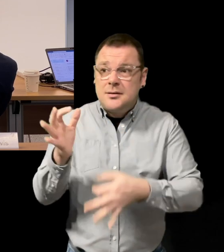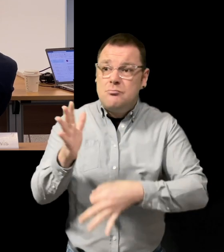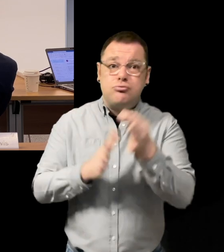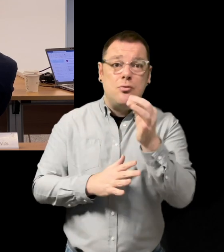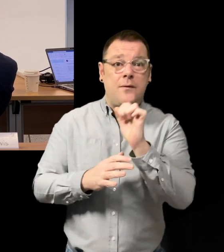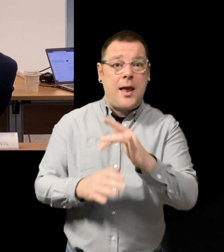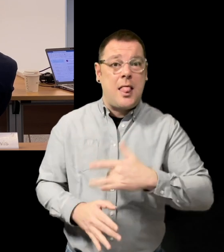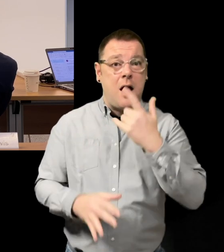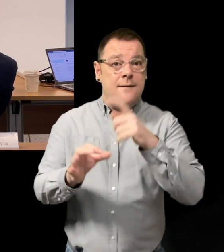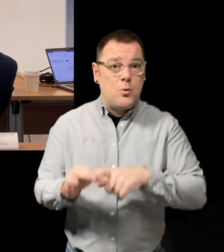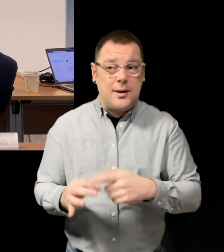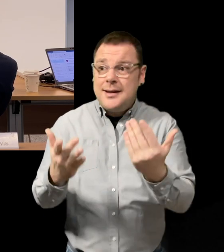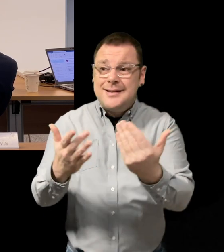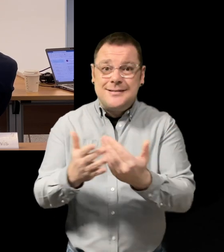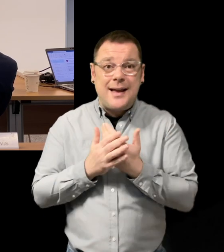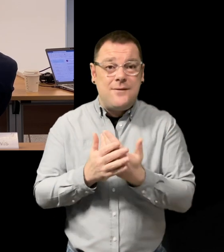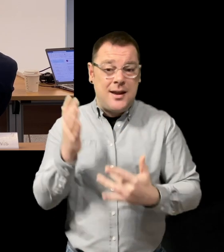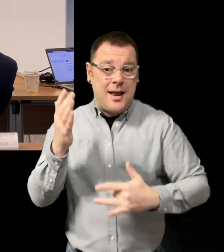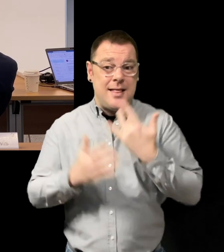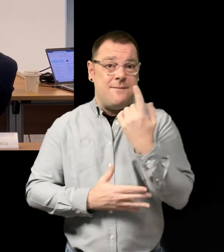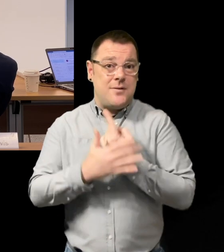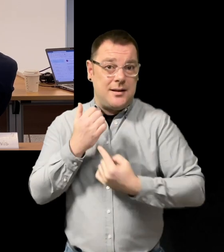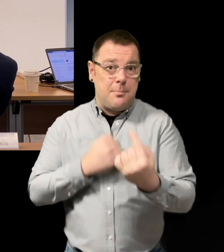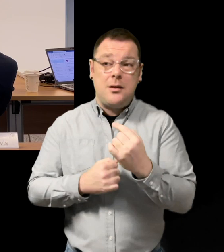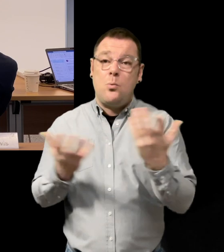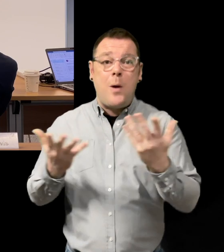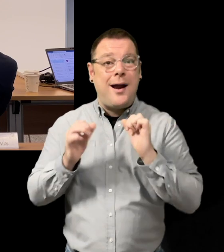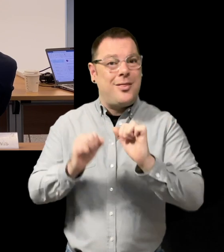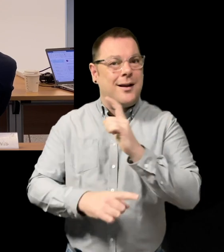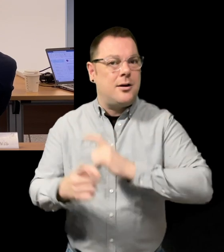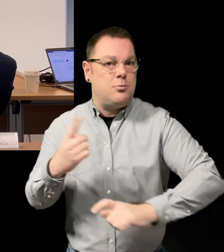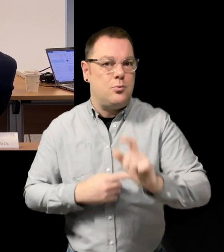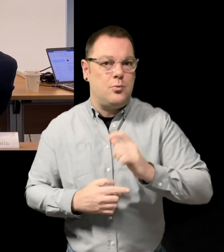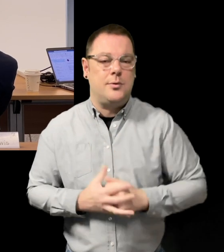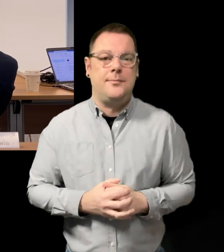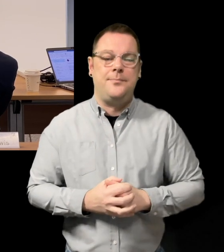their safety, and helping them live independently in their communities for longer.